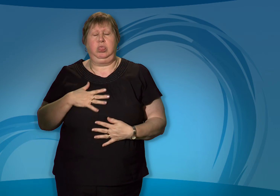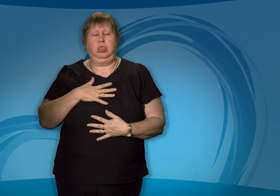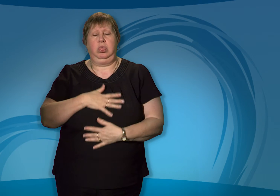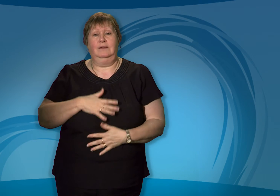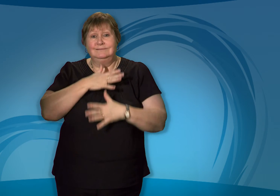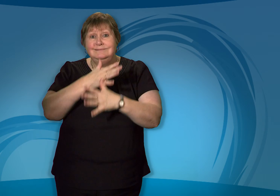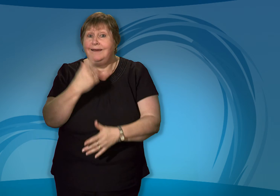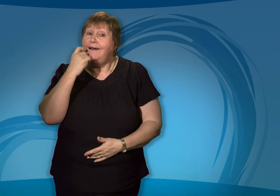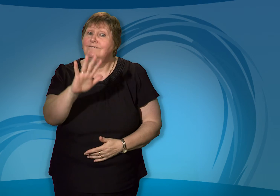sick.